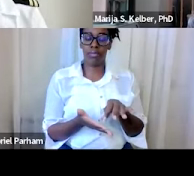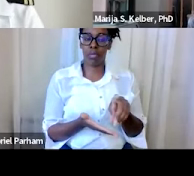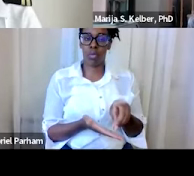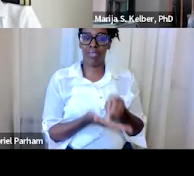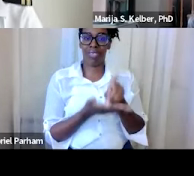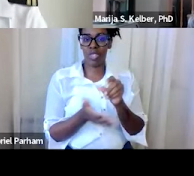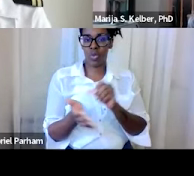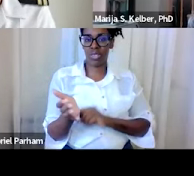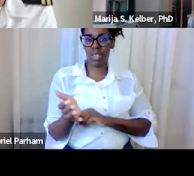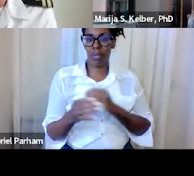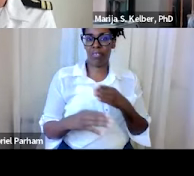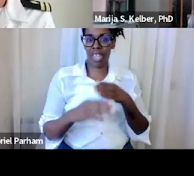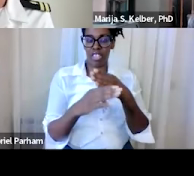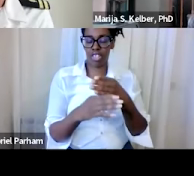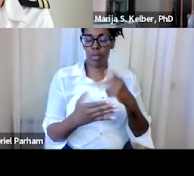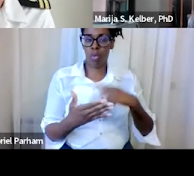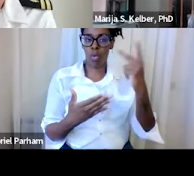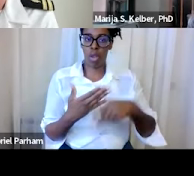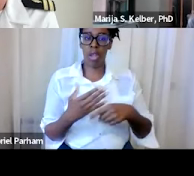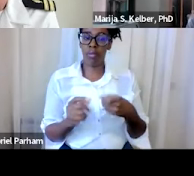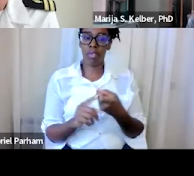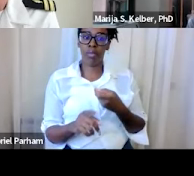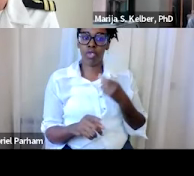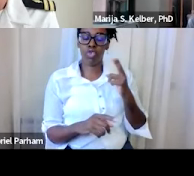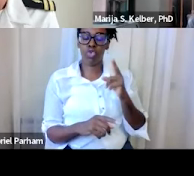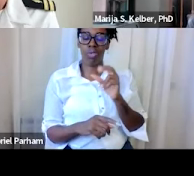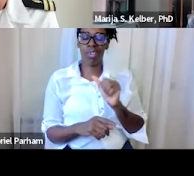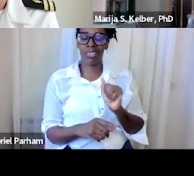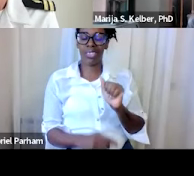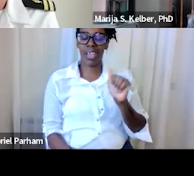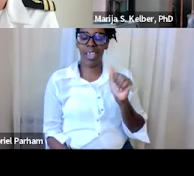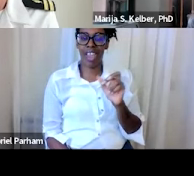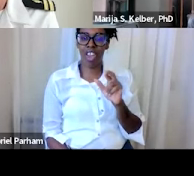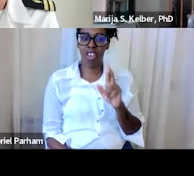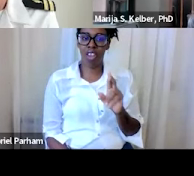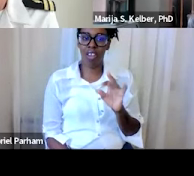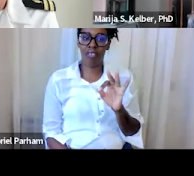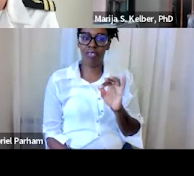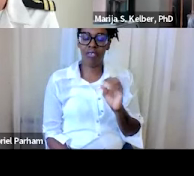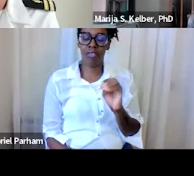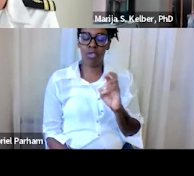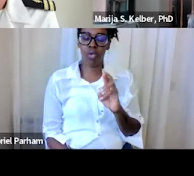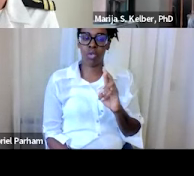that is implemented by the U.S. Air Force. And so this is a multi-component program,